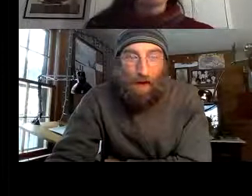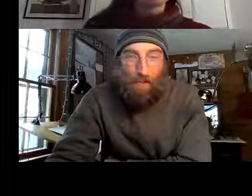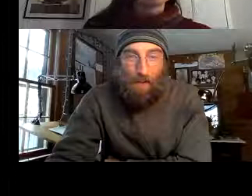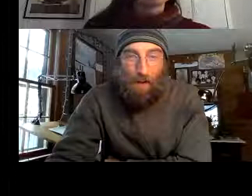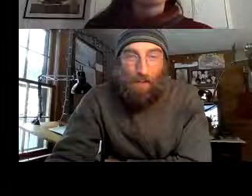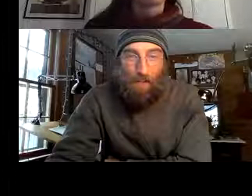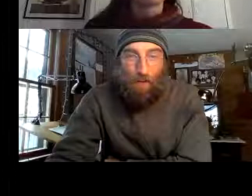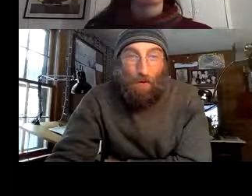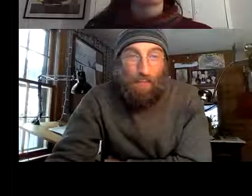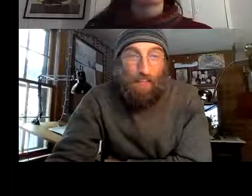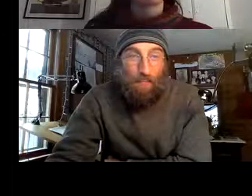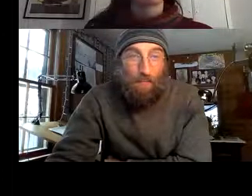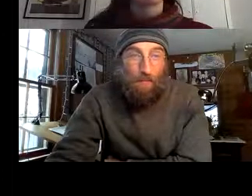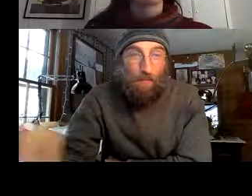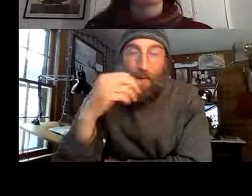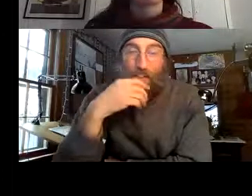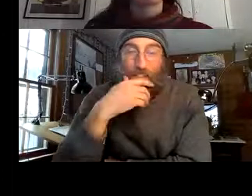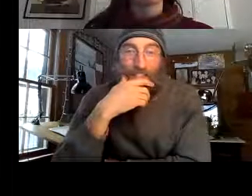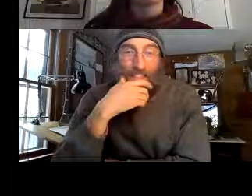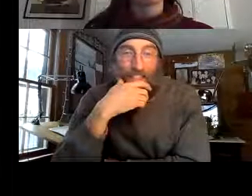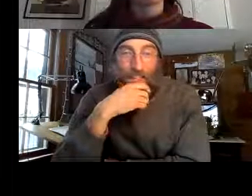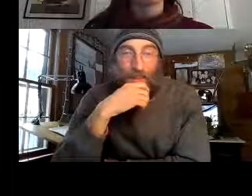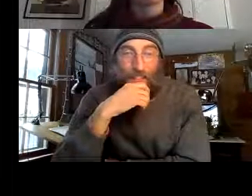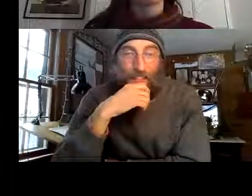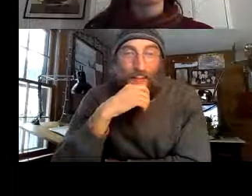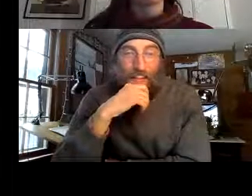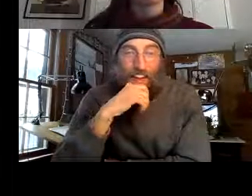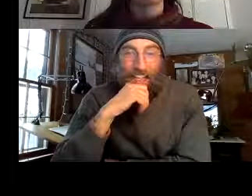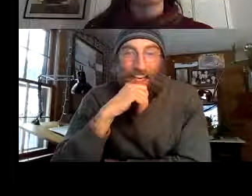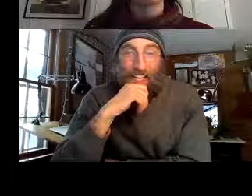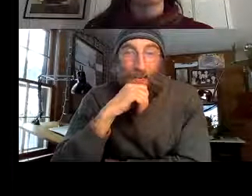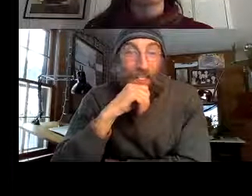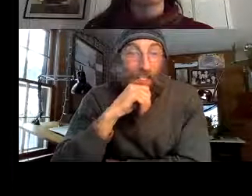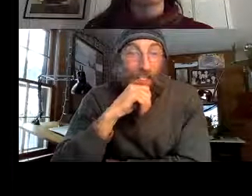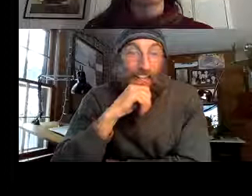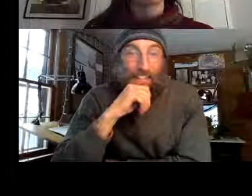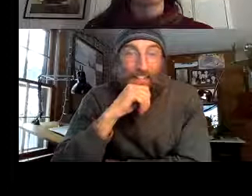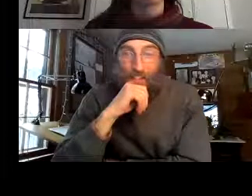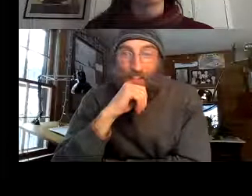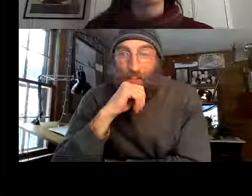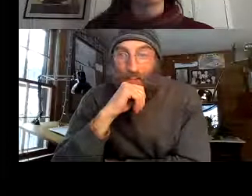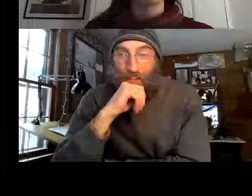around, and rounded up all the former teachers among the patients in these hospitals, and got them teaching classes to the other